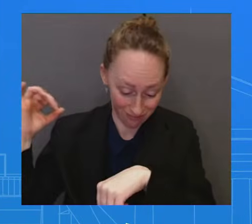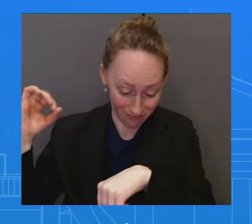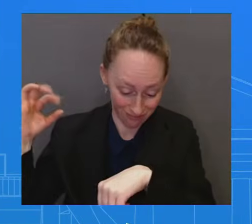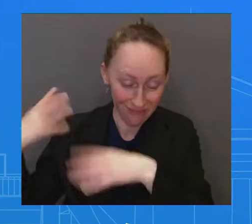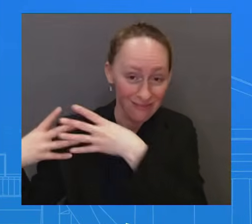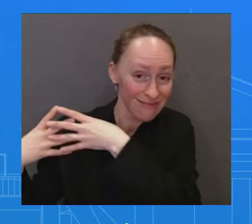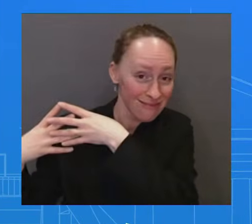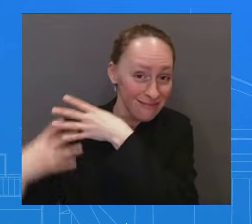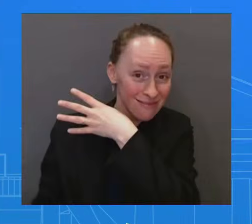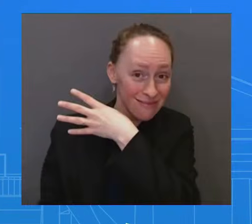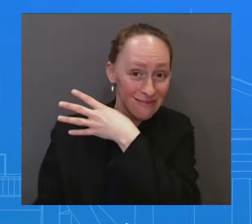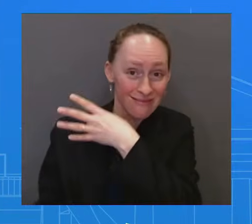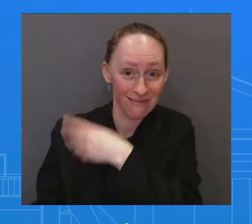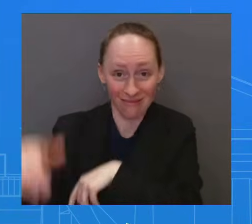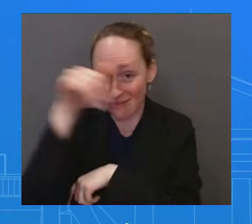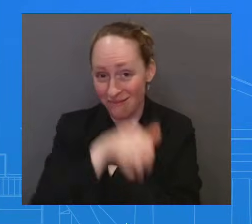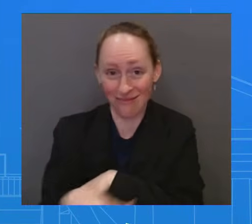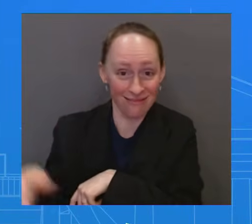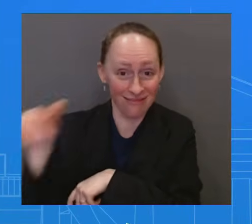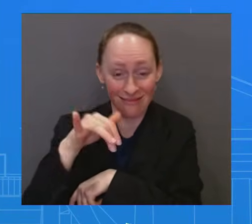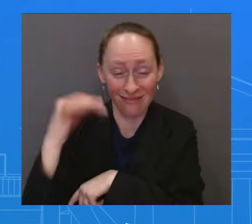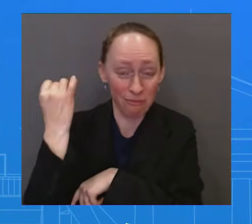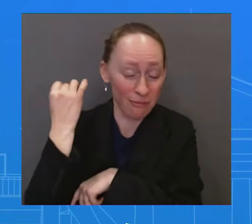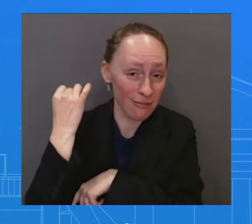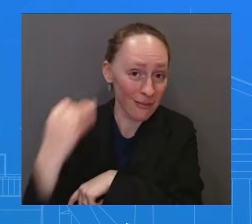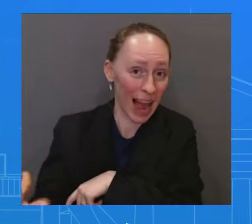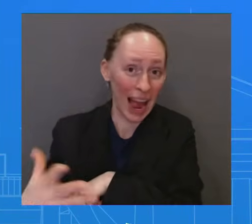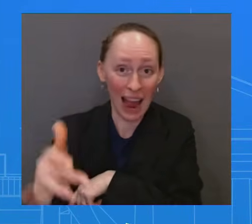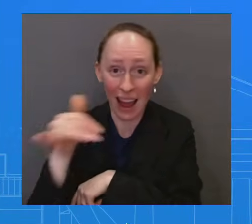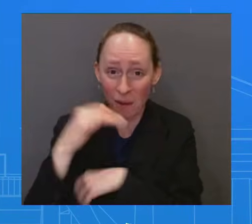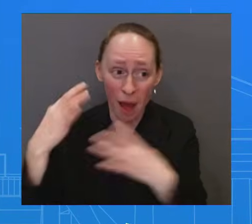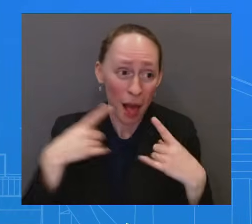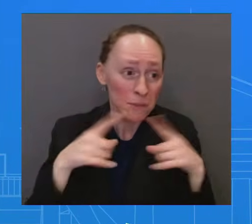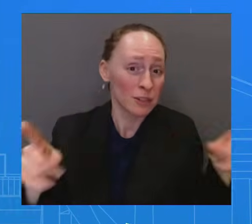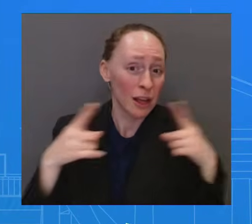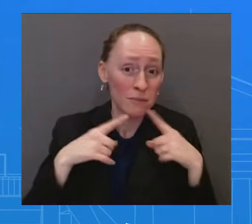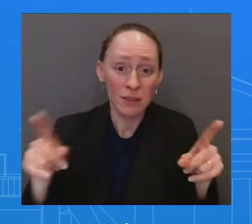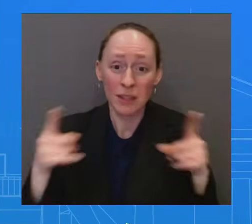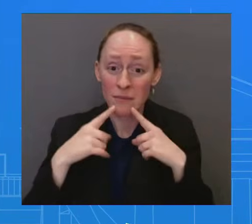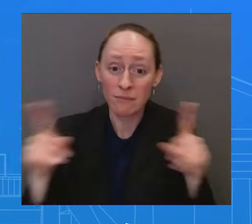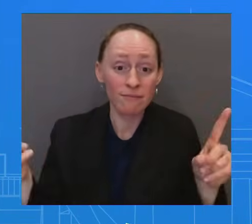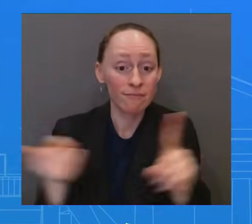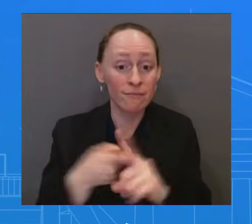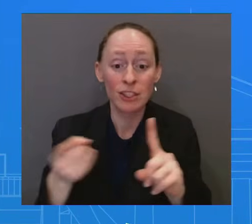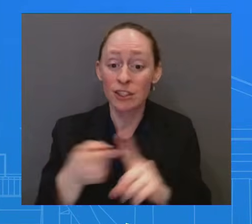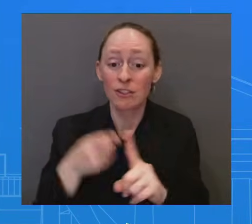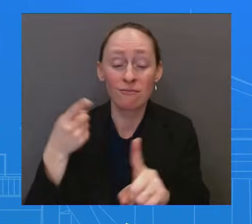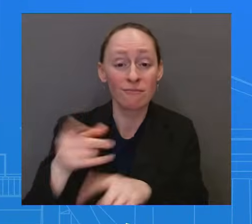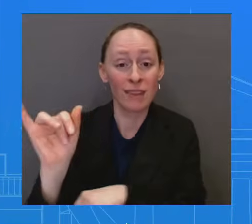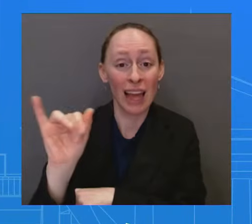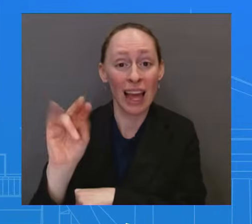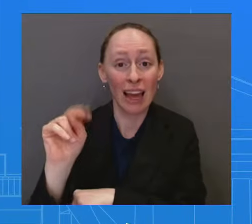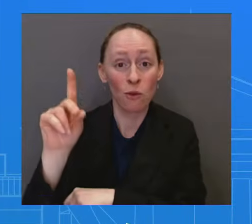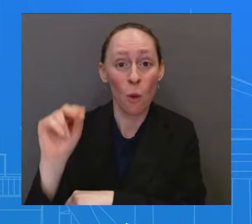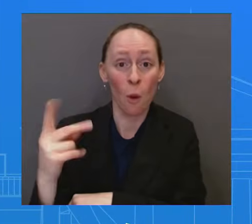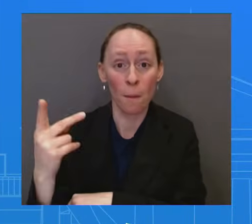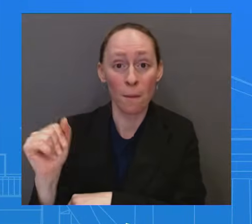But, I mean, from the Indo-Pacific and the Quad and the AUKUS deal to get Australia nuclear-powered submarine capability;